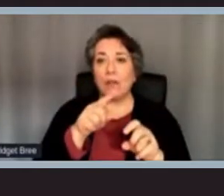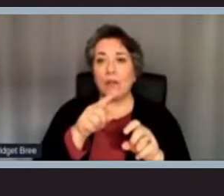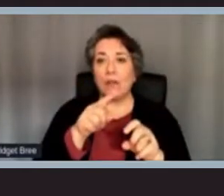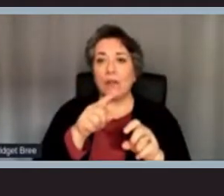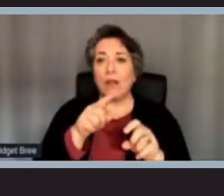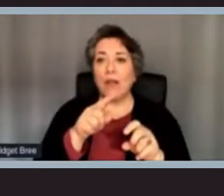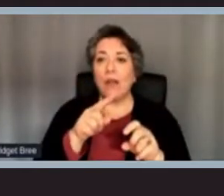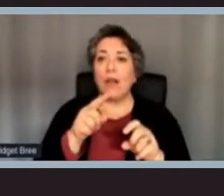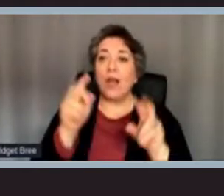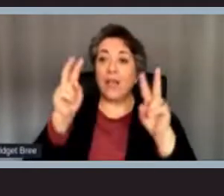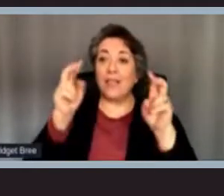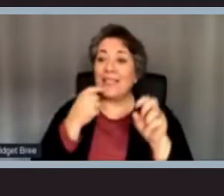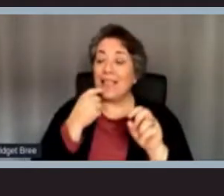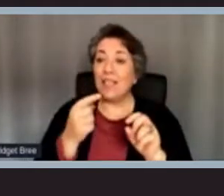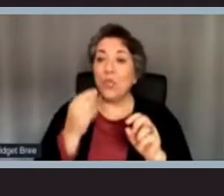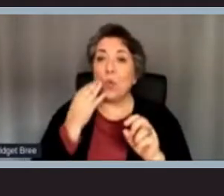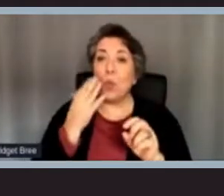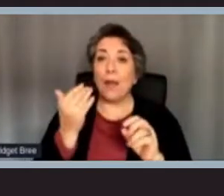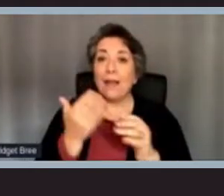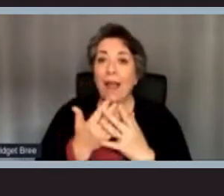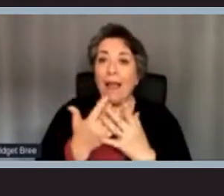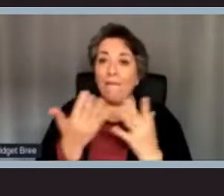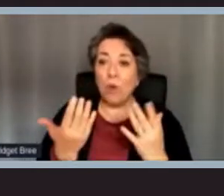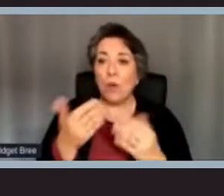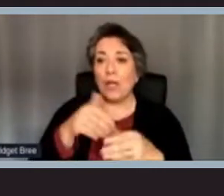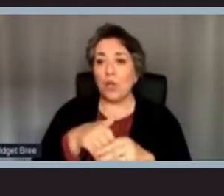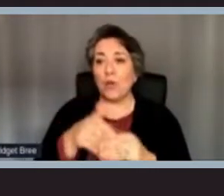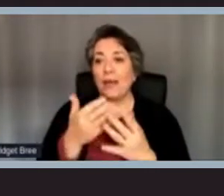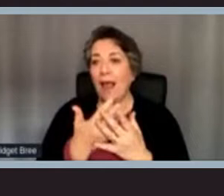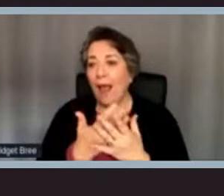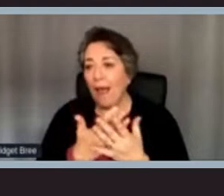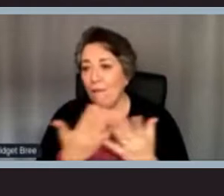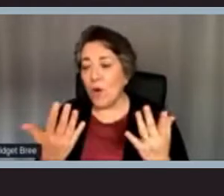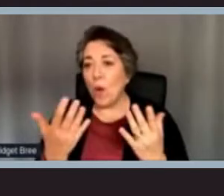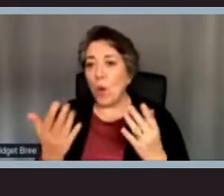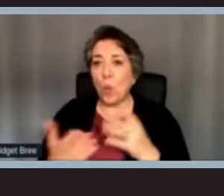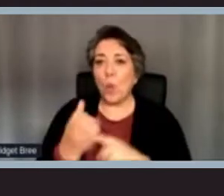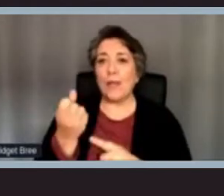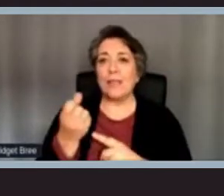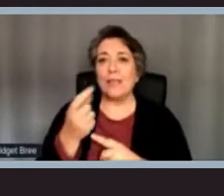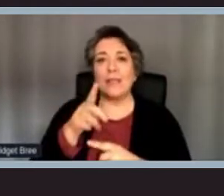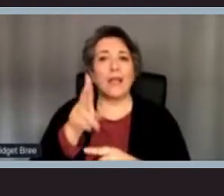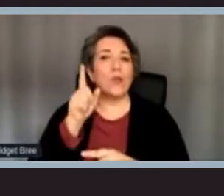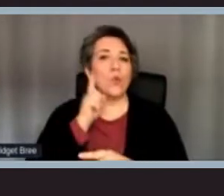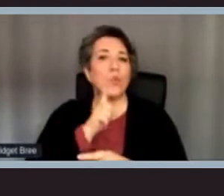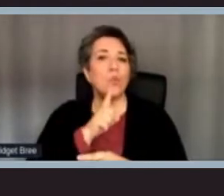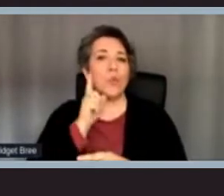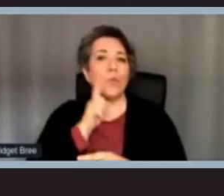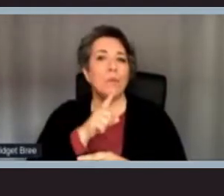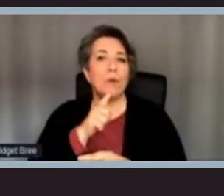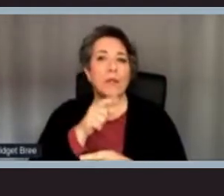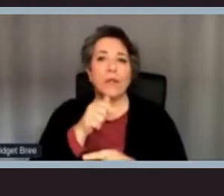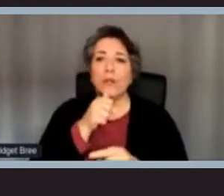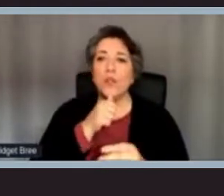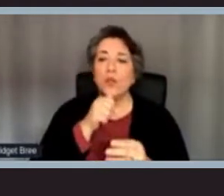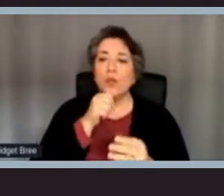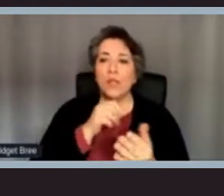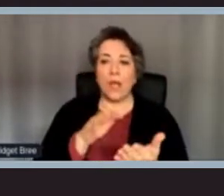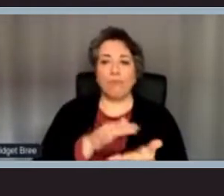wins”, in white text over a photograph of a woman using a refreshable braille display sat beside her service dog.